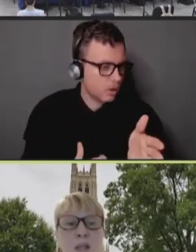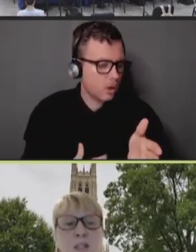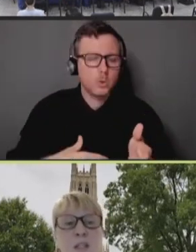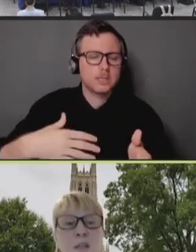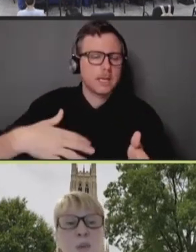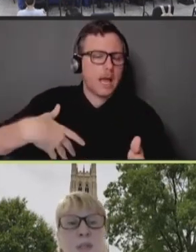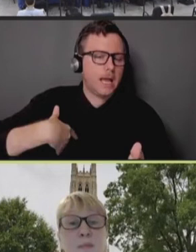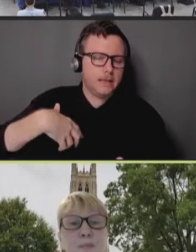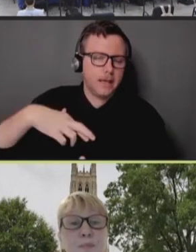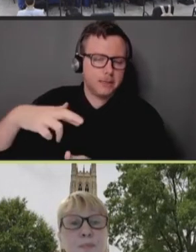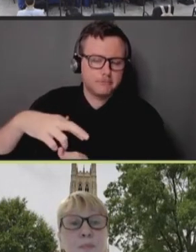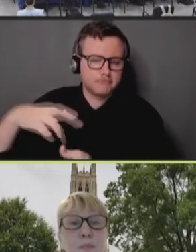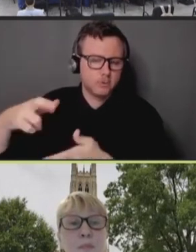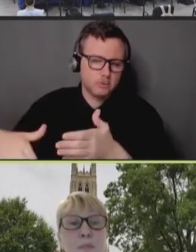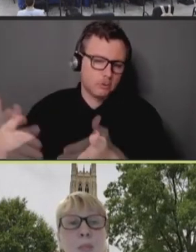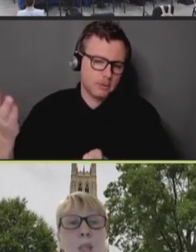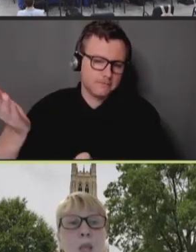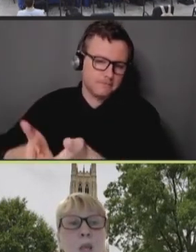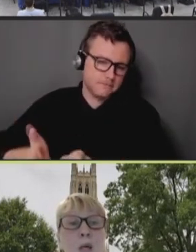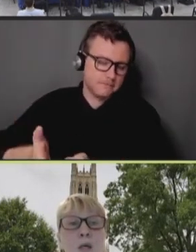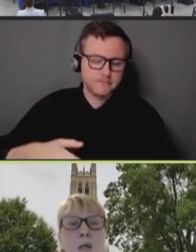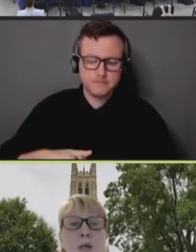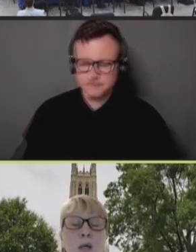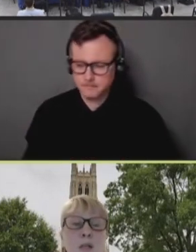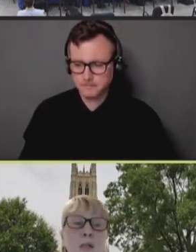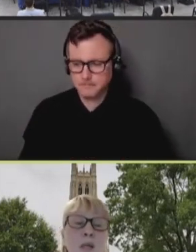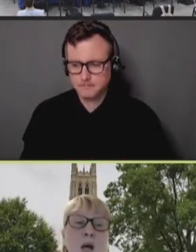the finish. Next slide, please.